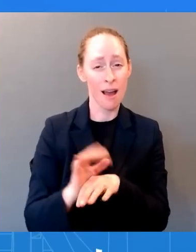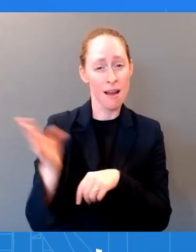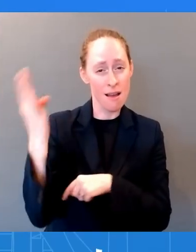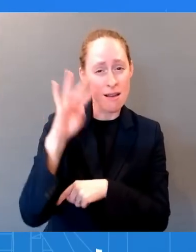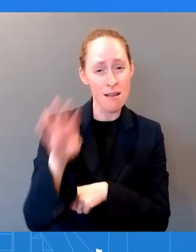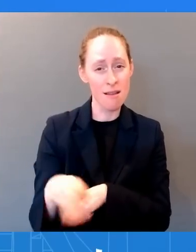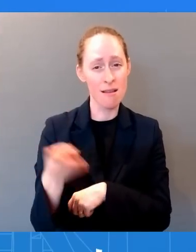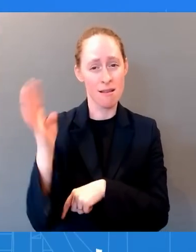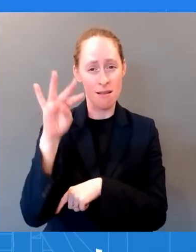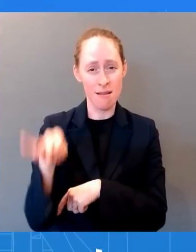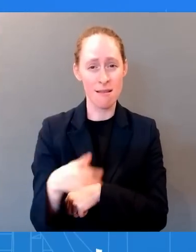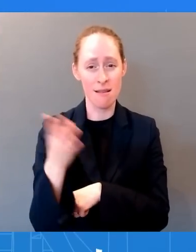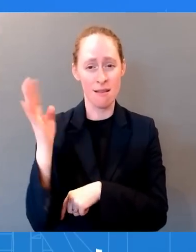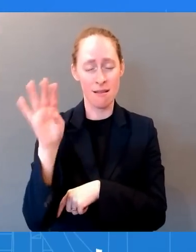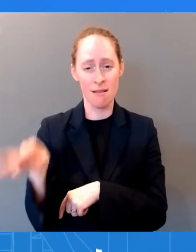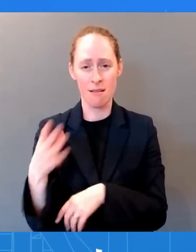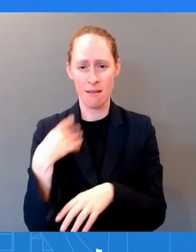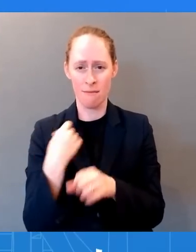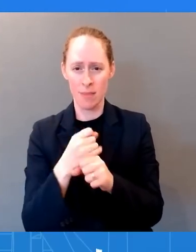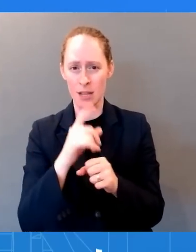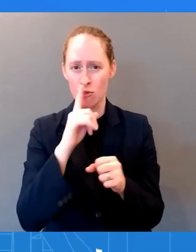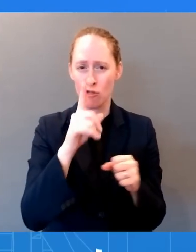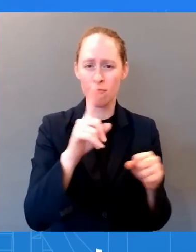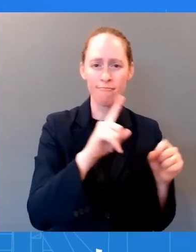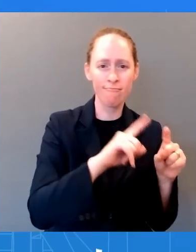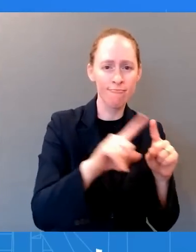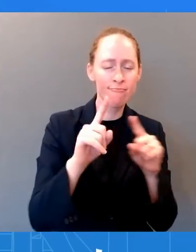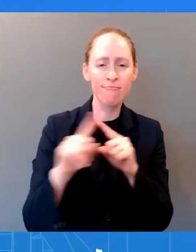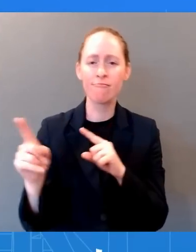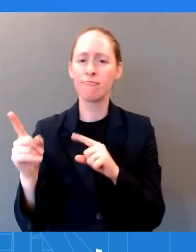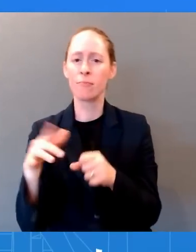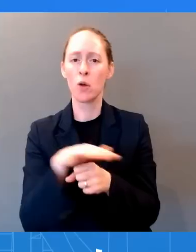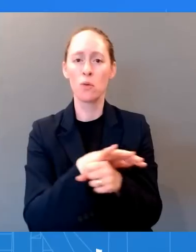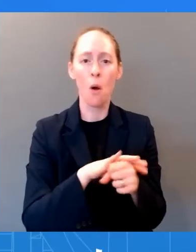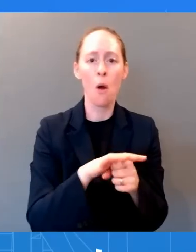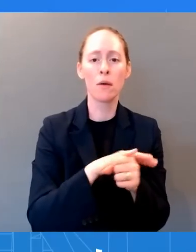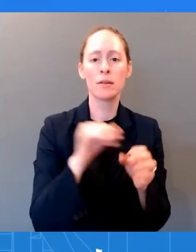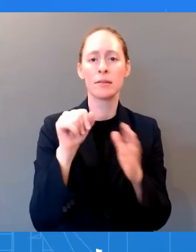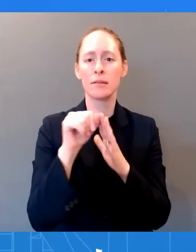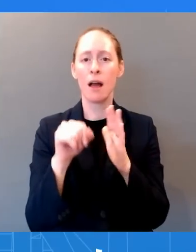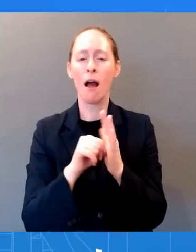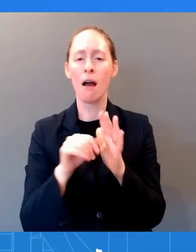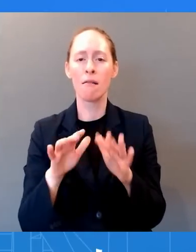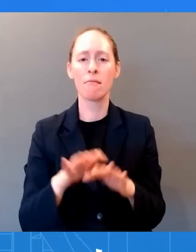and healthcare providers, public health officials, and the impacted community to execute a strategy